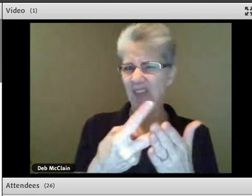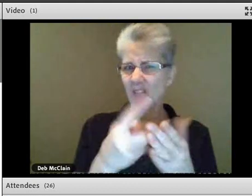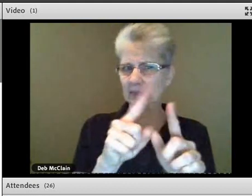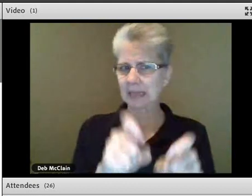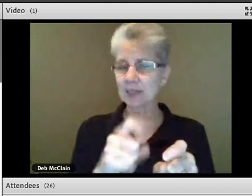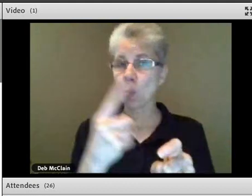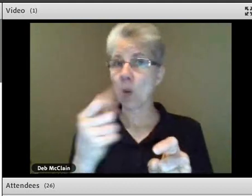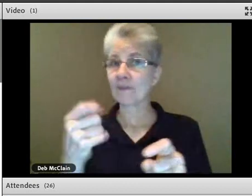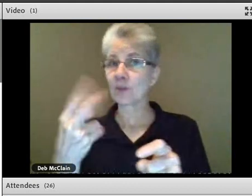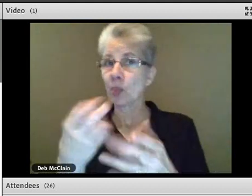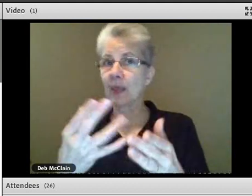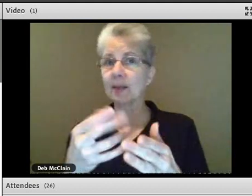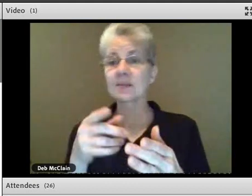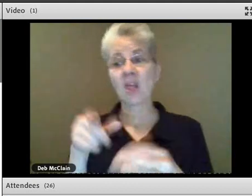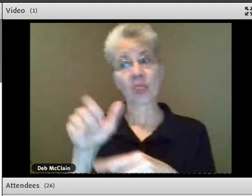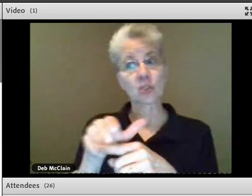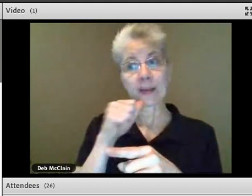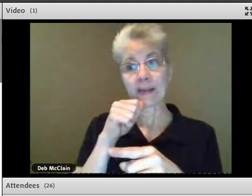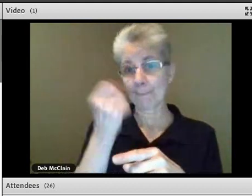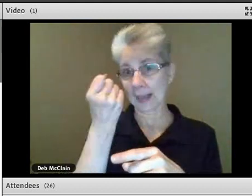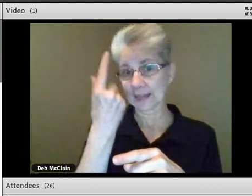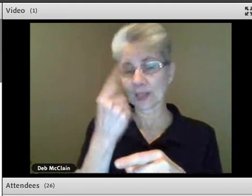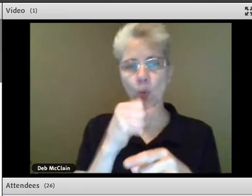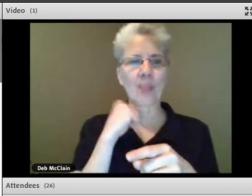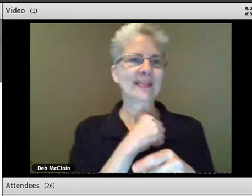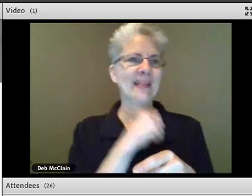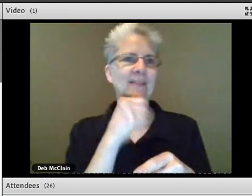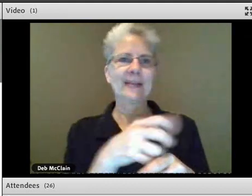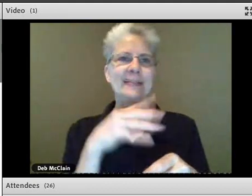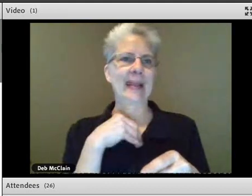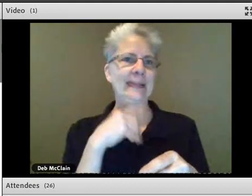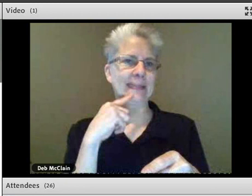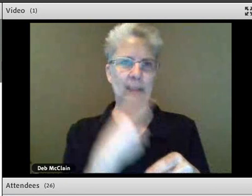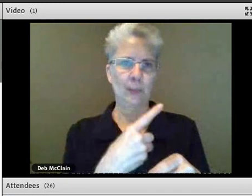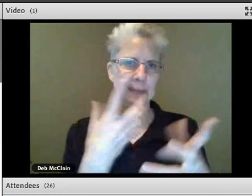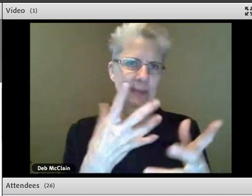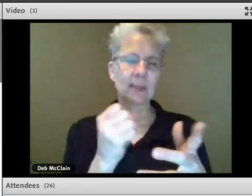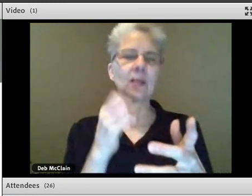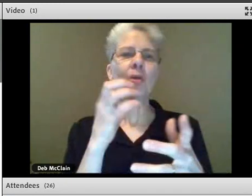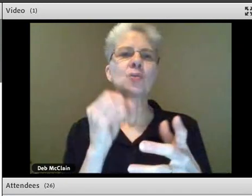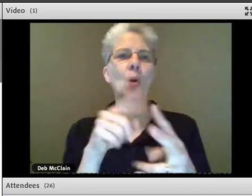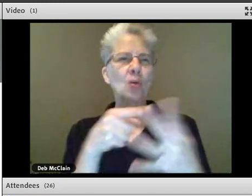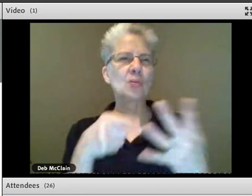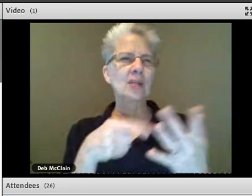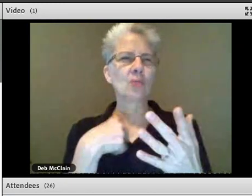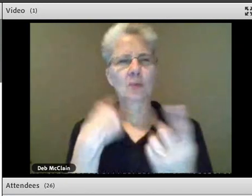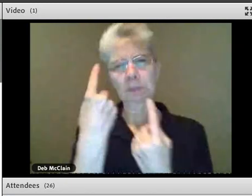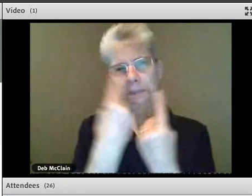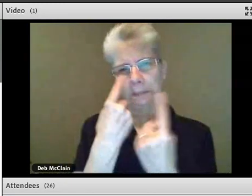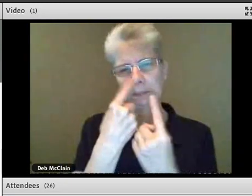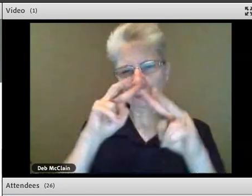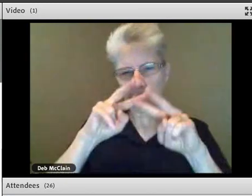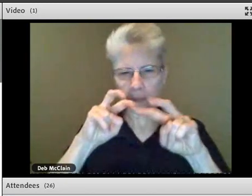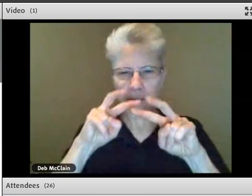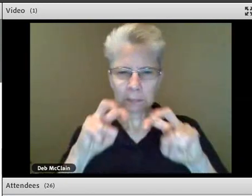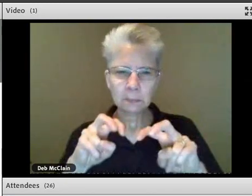The training didn't make sense, or the staff didn't take it seriously, and so these are things that you have to consider, and then you refine your approach.